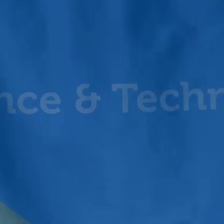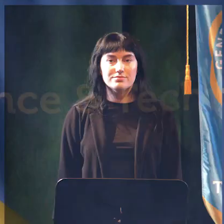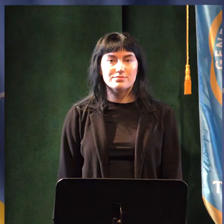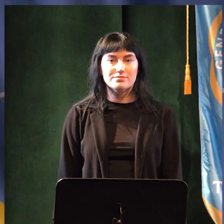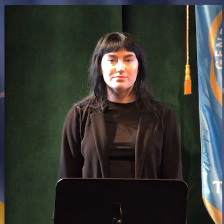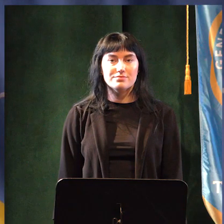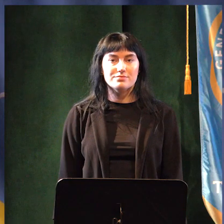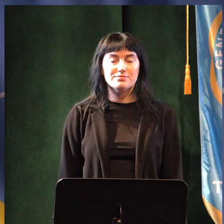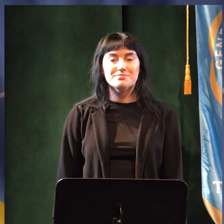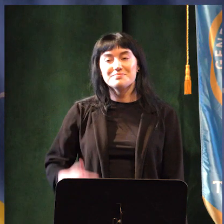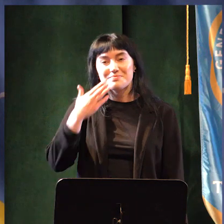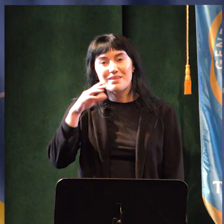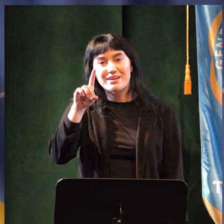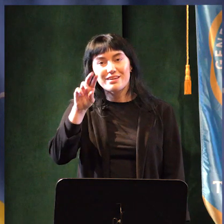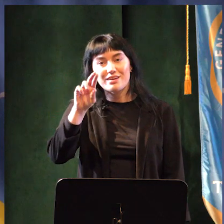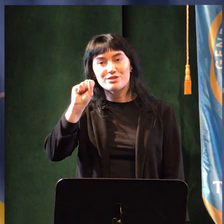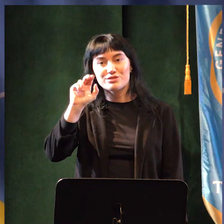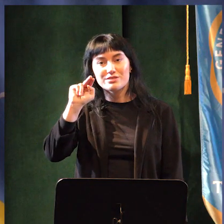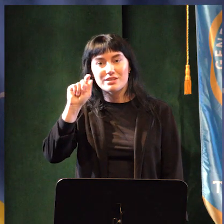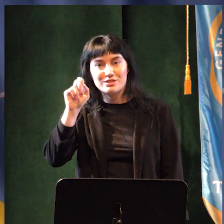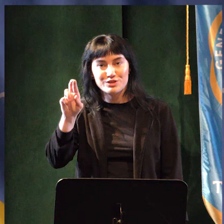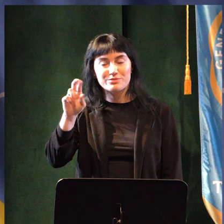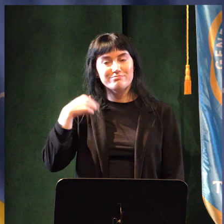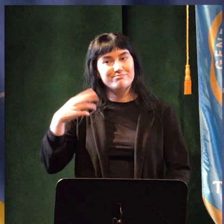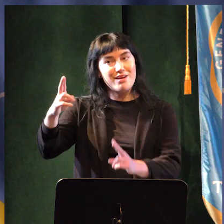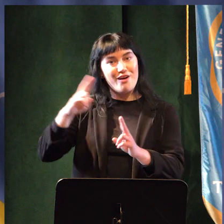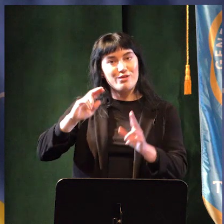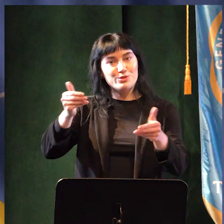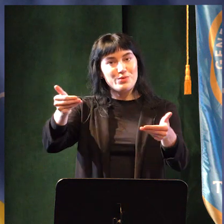Thank you Dr. Sunser, I am honored to introduce the other Genesee Community